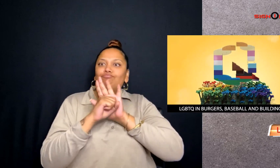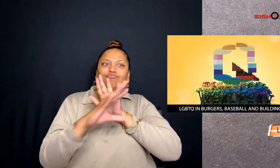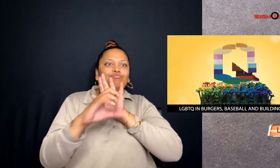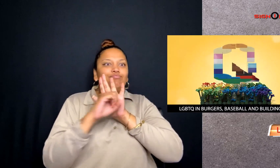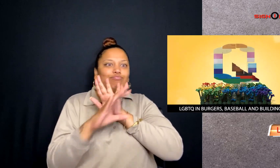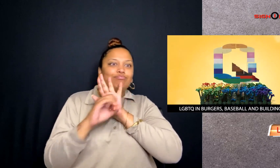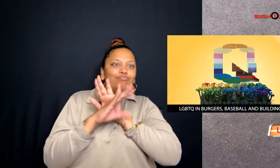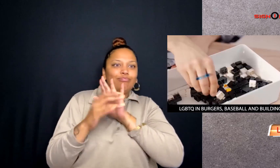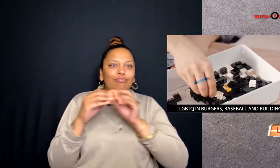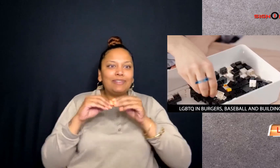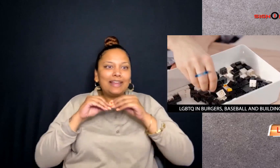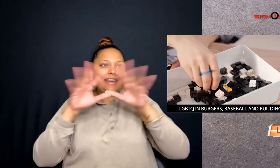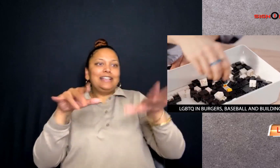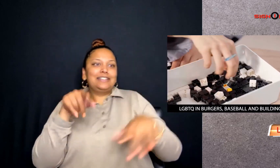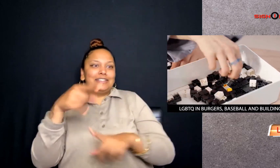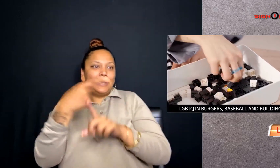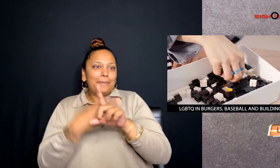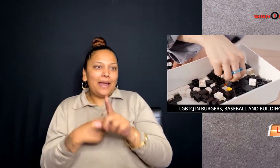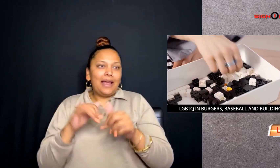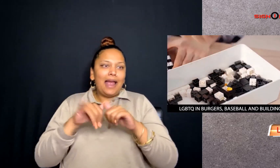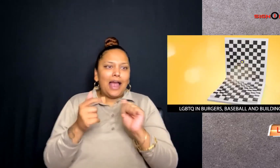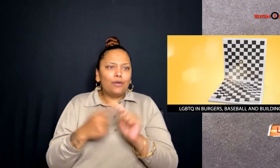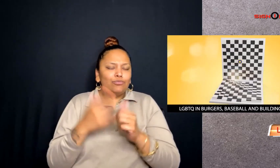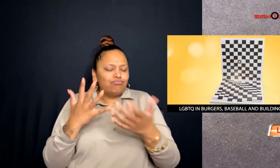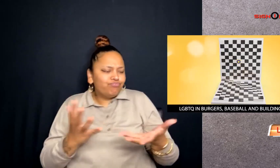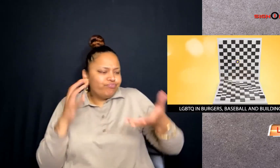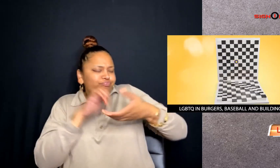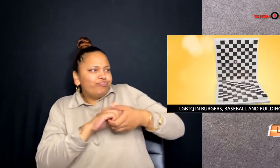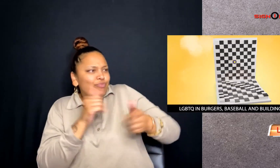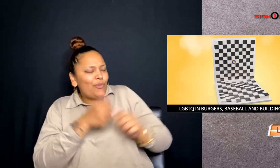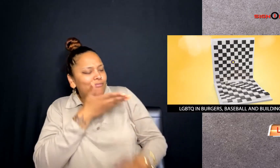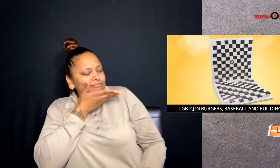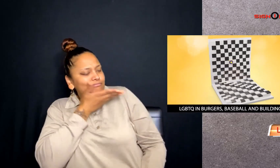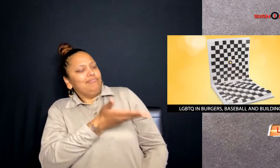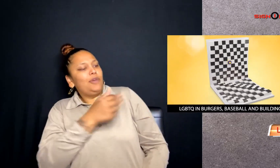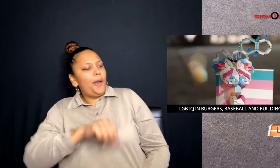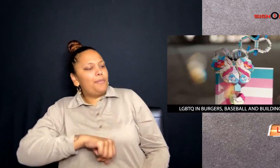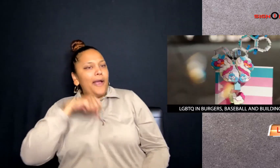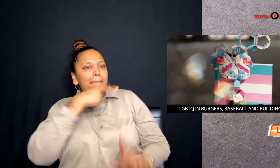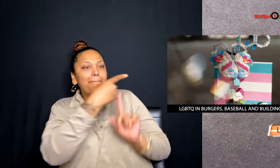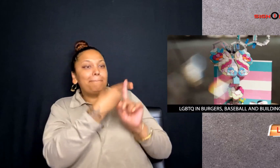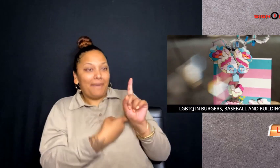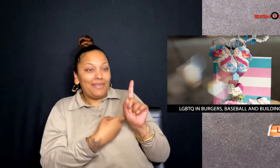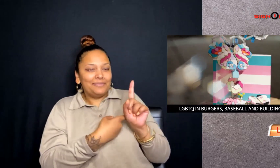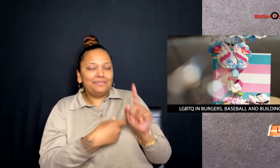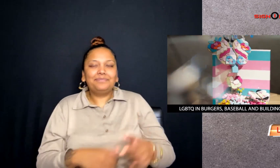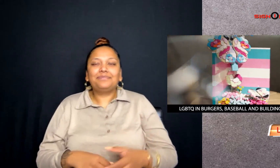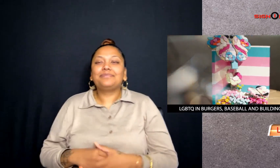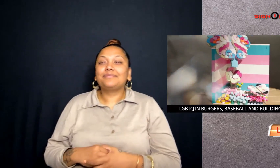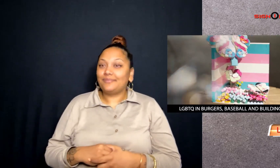the A to Z of awesome social media campaign was launched this month in conjunction with